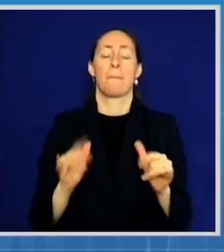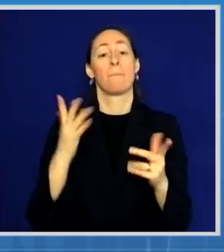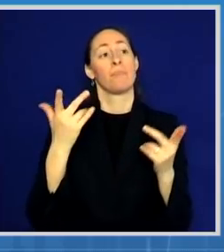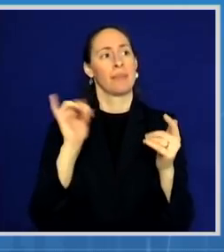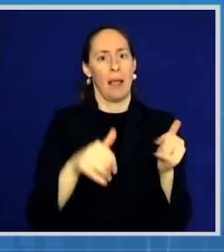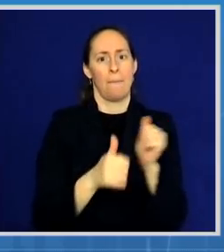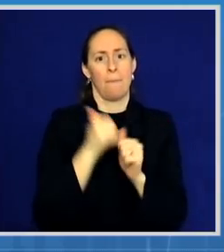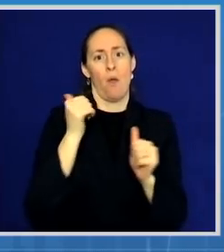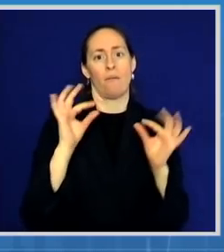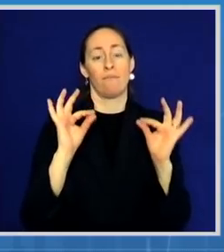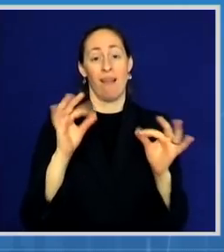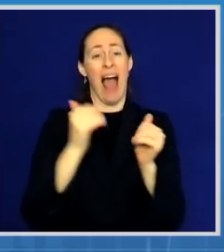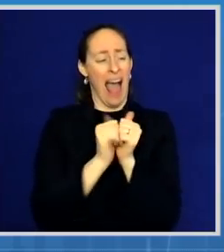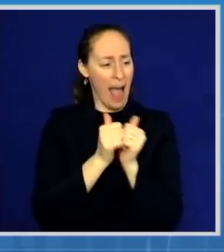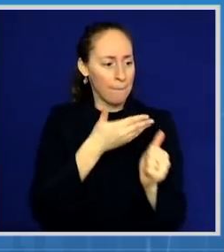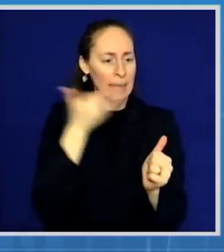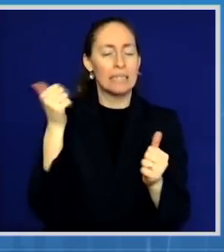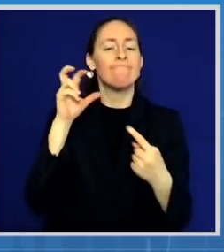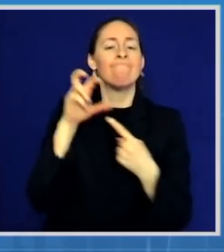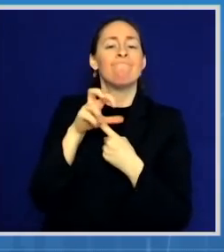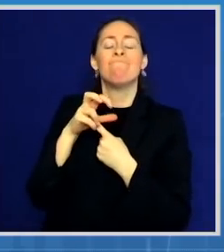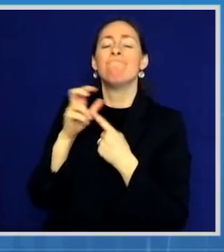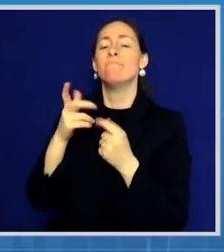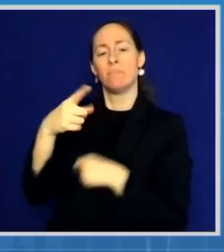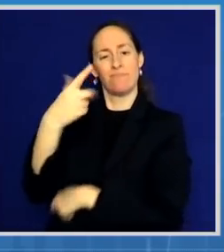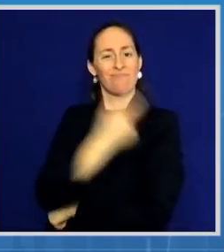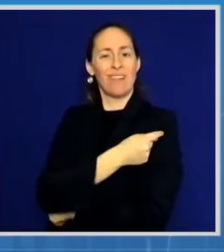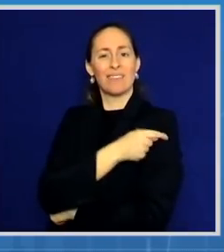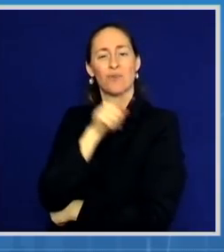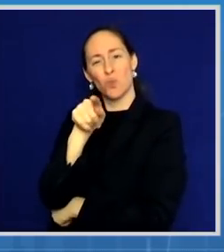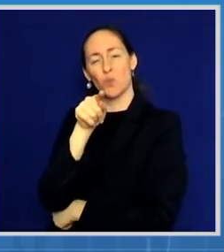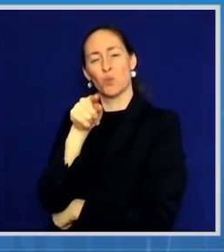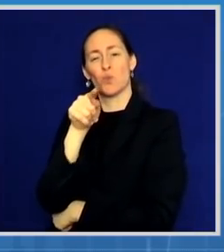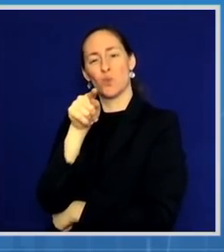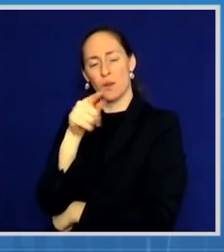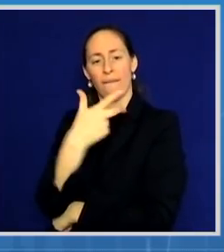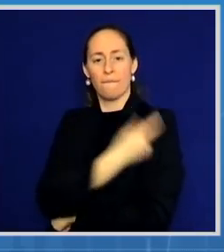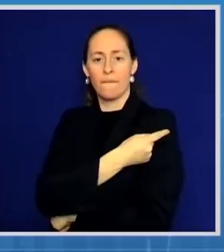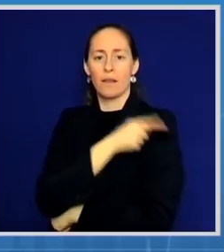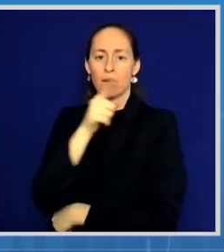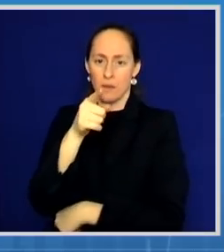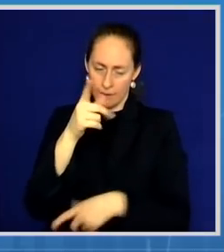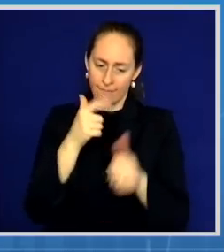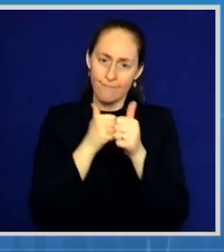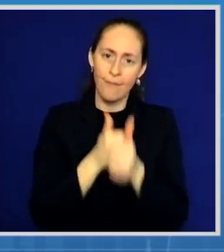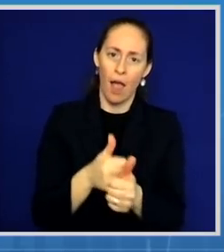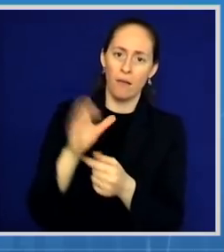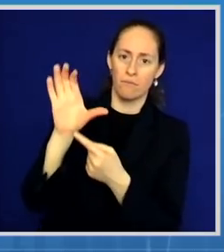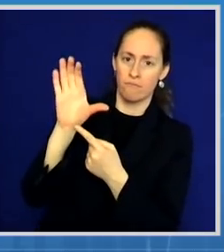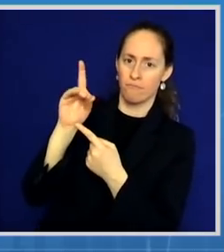that we have against COVID. And we'll continue to follow the CDC science-based guidance on travel and other matters.